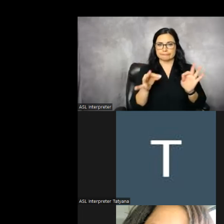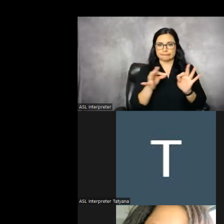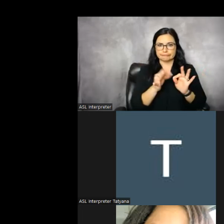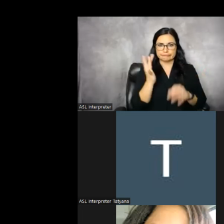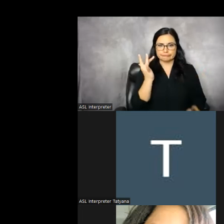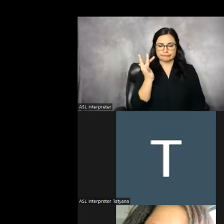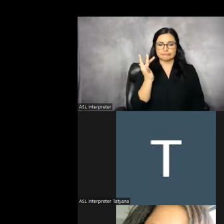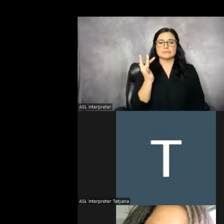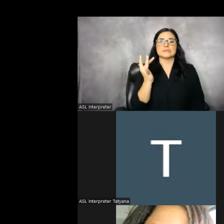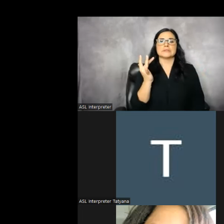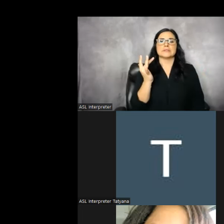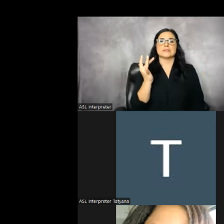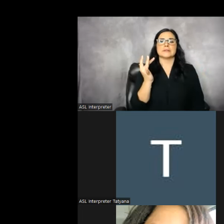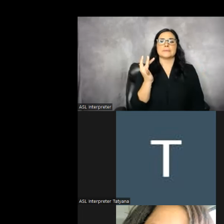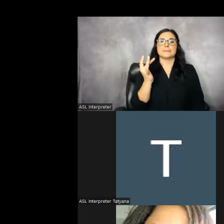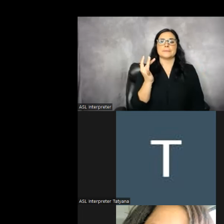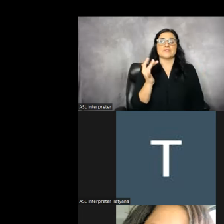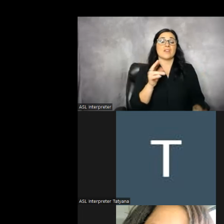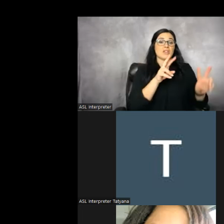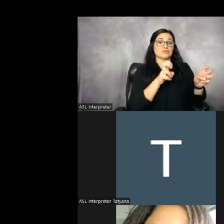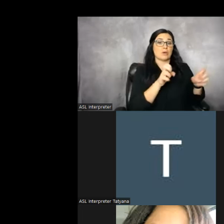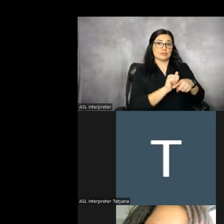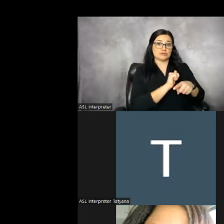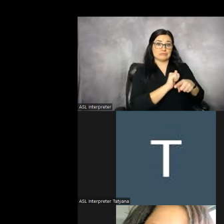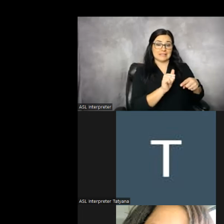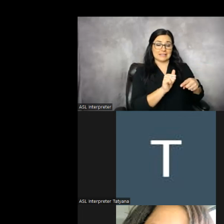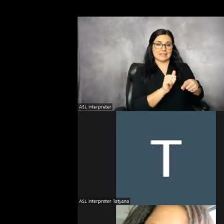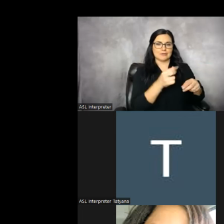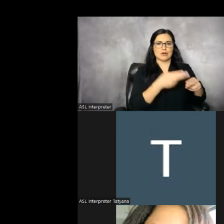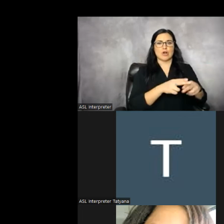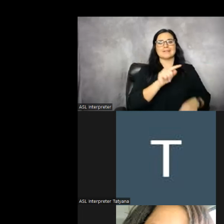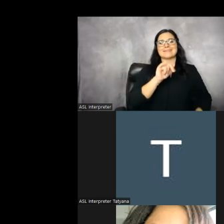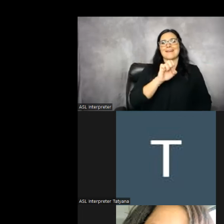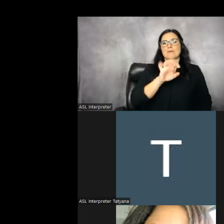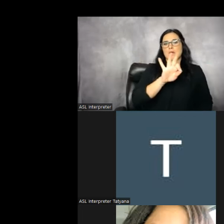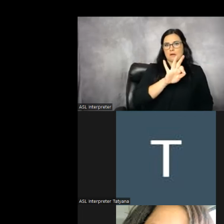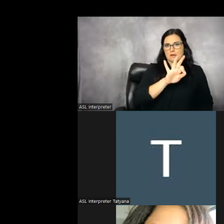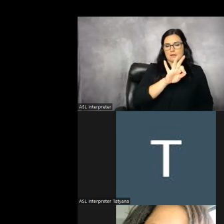Because the topic of the training -- it's Title 9, but more specifically, this is related